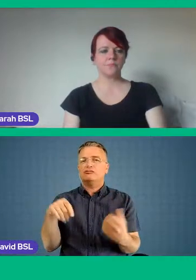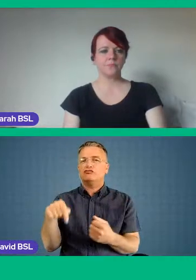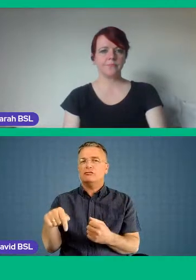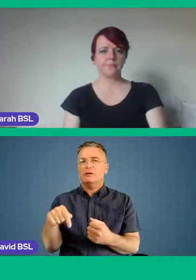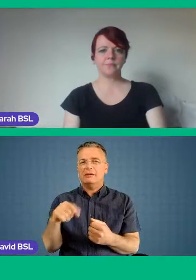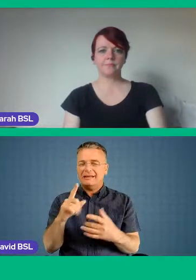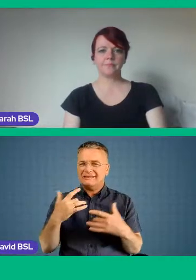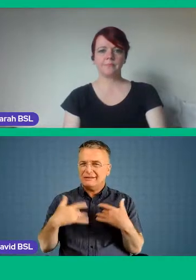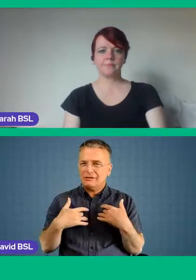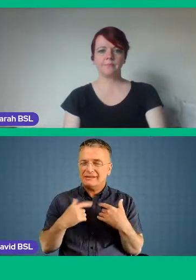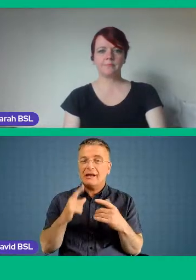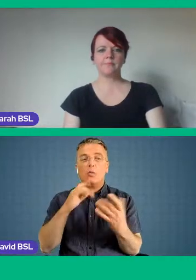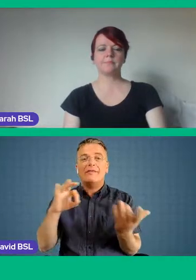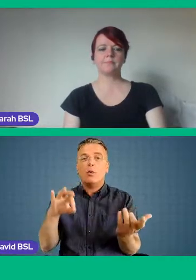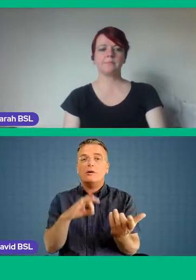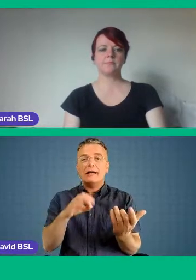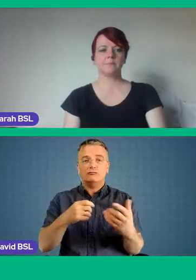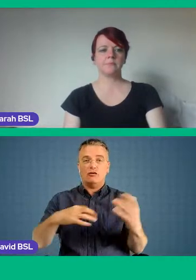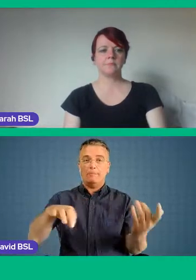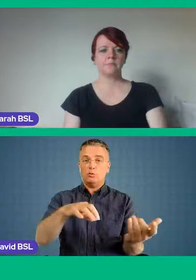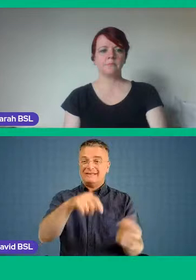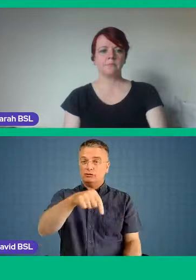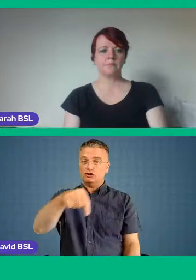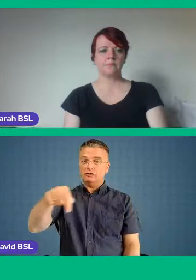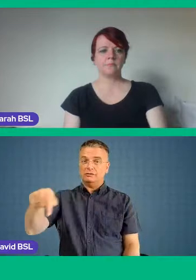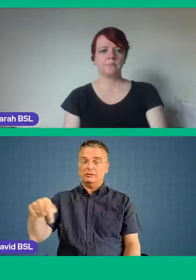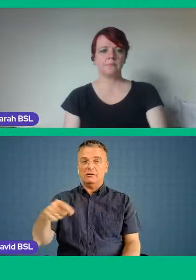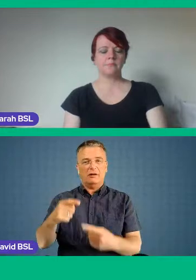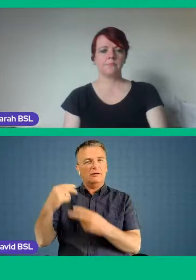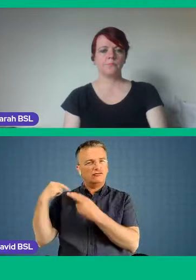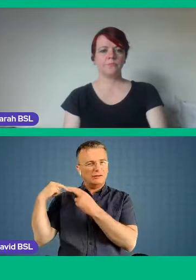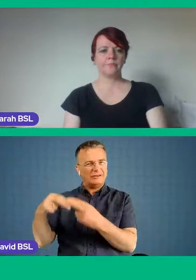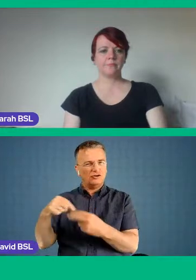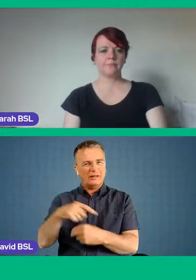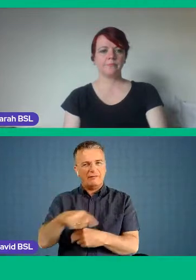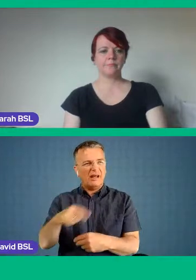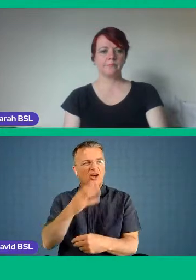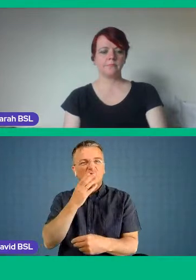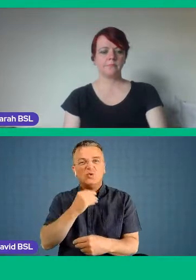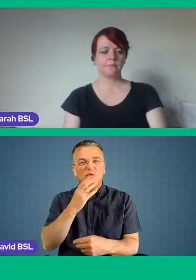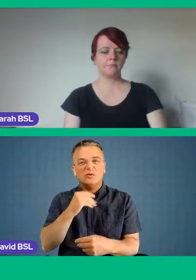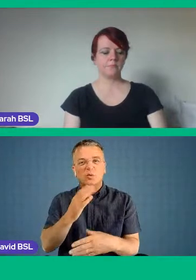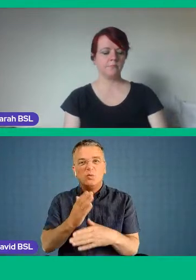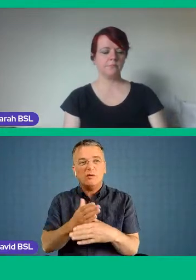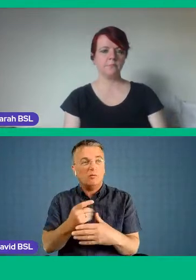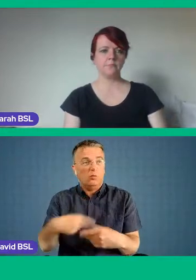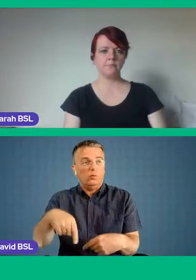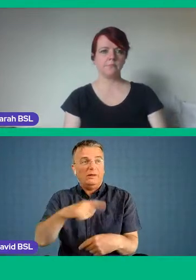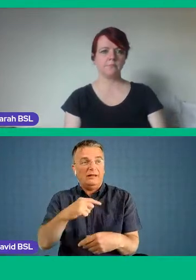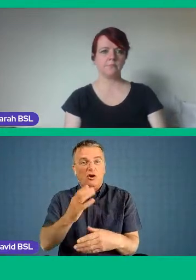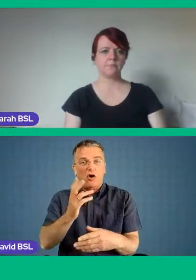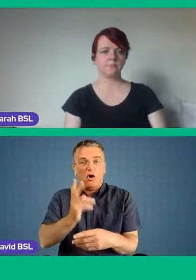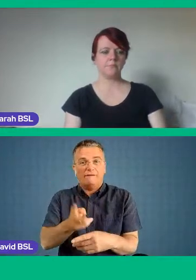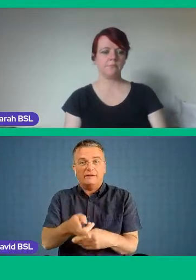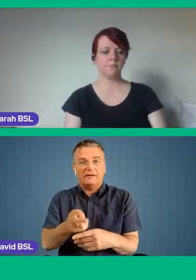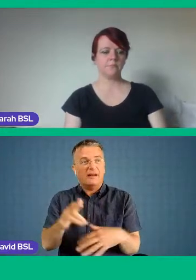been doing with Steve but in our wider work at as. It is interesting, especially with orchestral musicians who traditionally are used